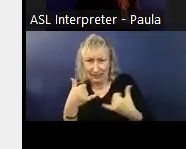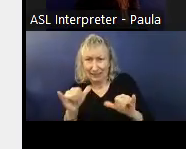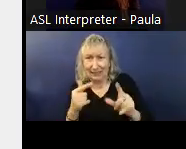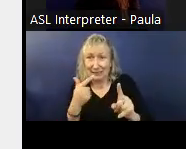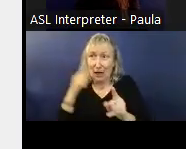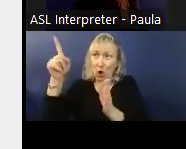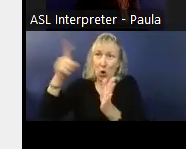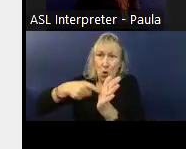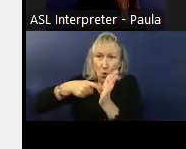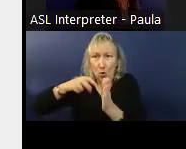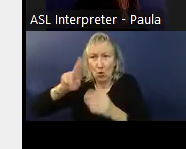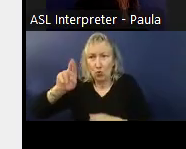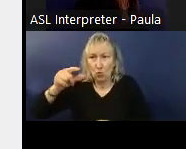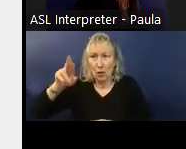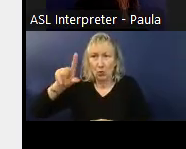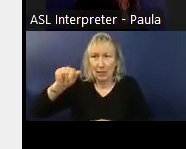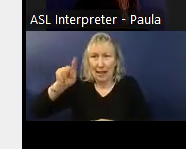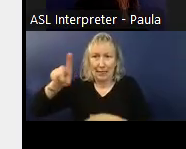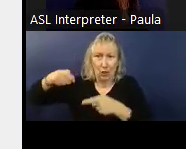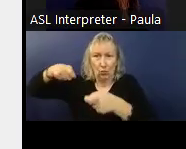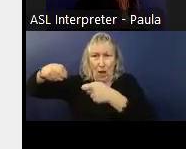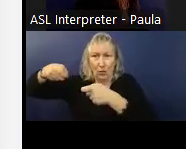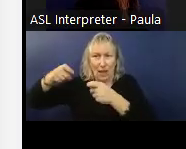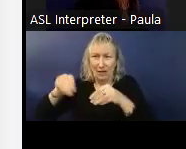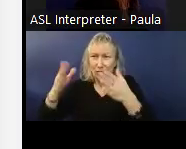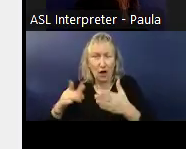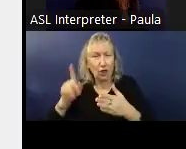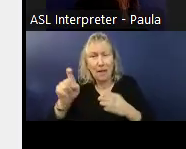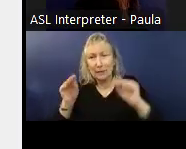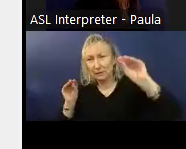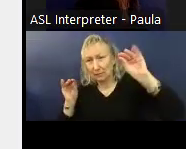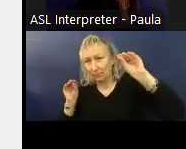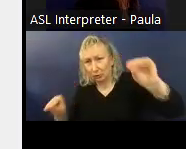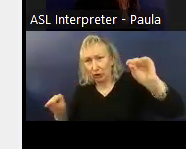And so we'll just want to make sure that it's consistent in both places. Yeah.